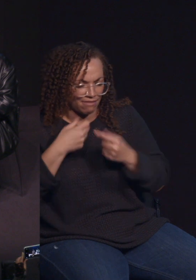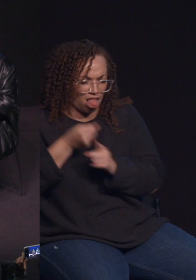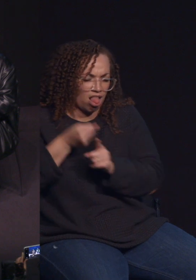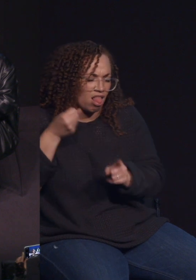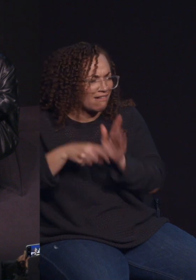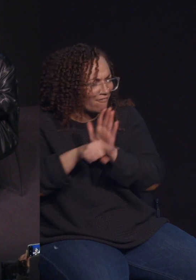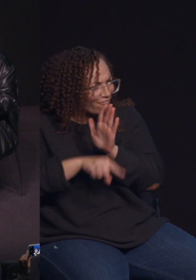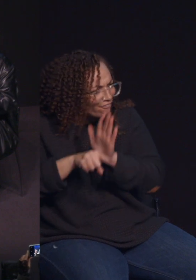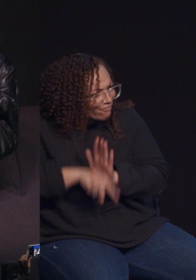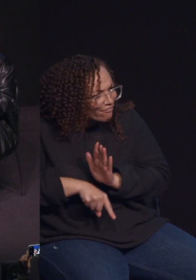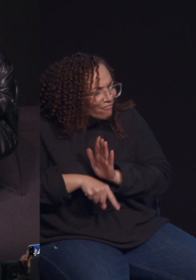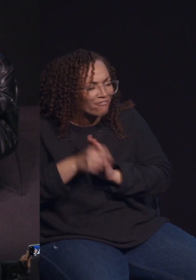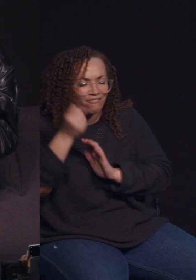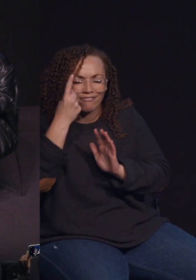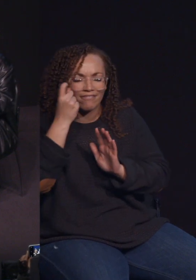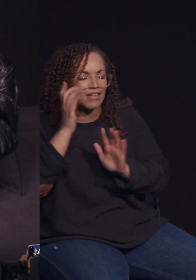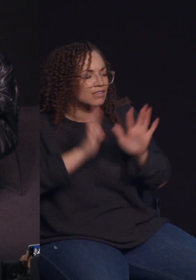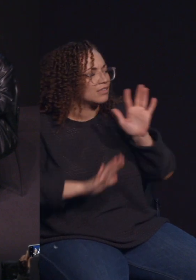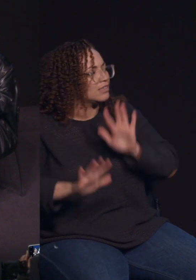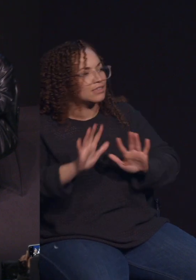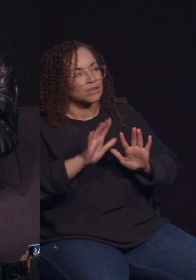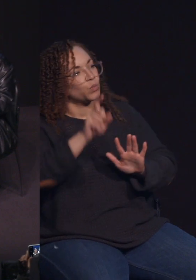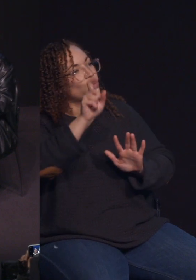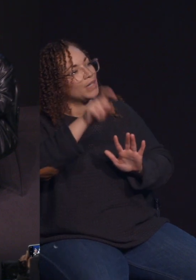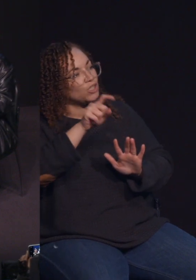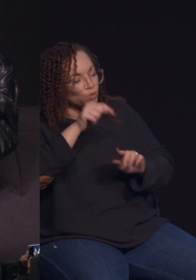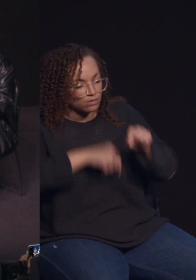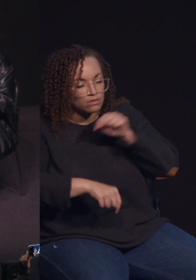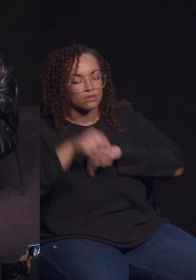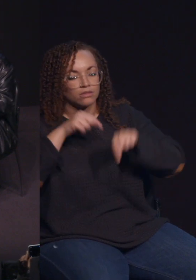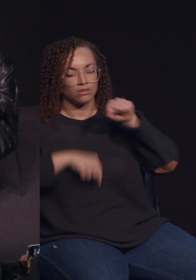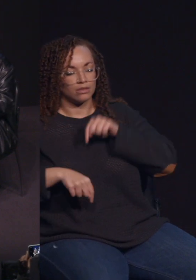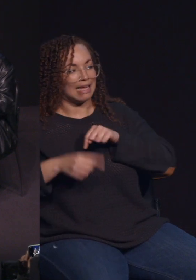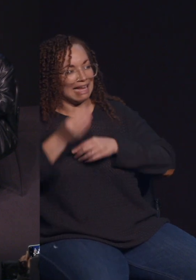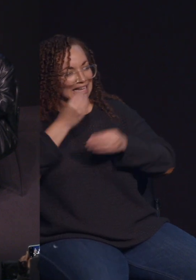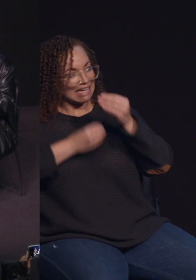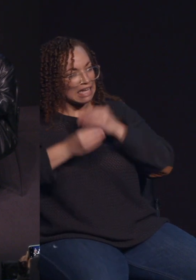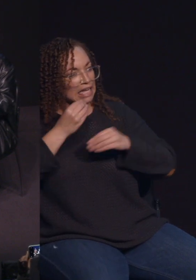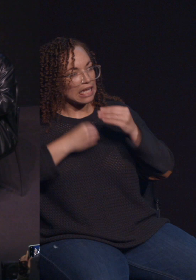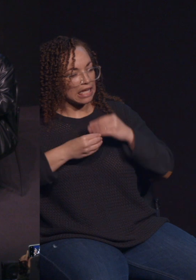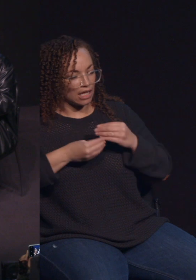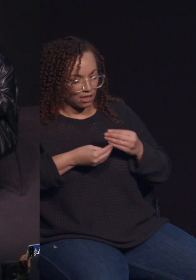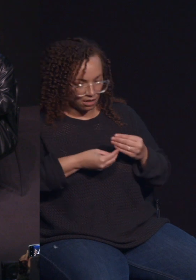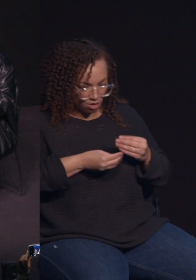that we need to eat what is grown from the earth, even though, now, is that, you know,